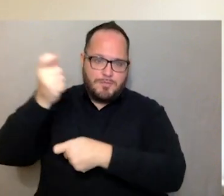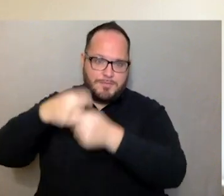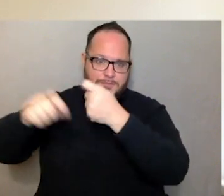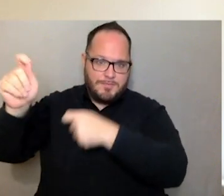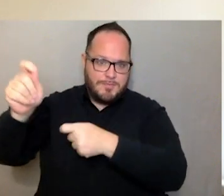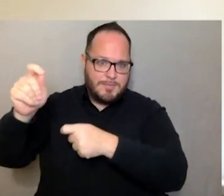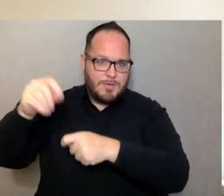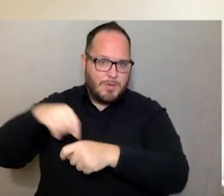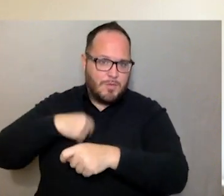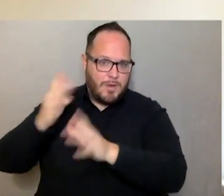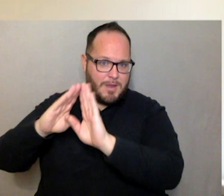NEW ADMINISTRATION AND HOPEFULLY THIS QUESTION WON'T AGAIN COME